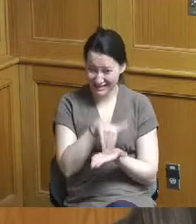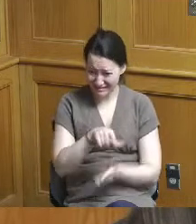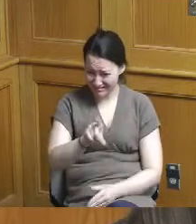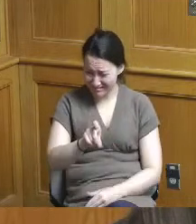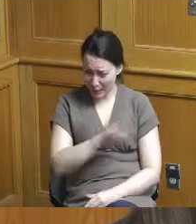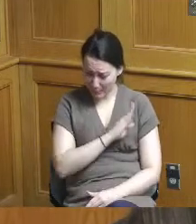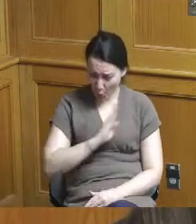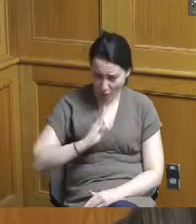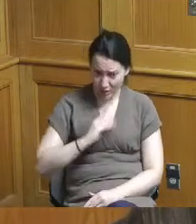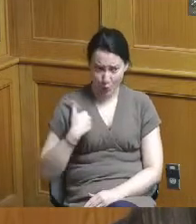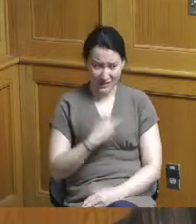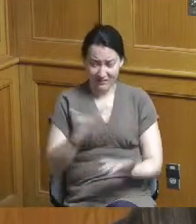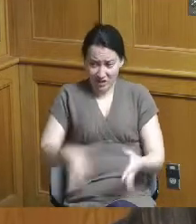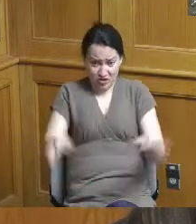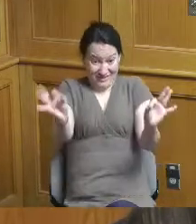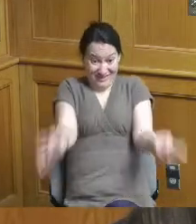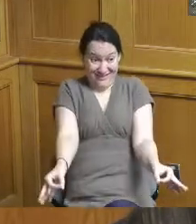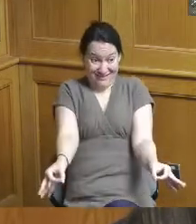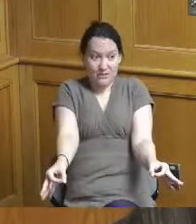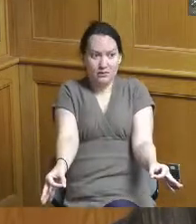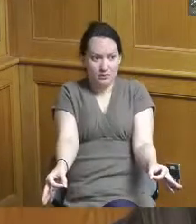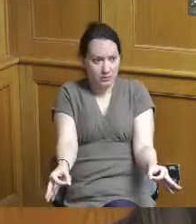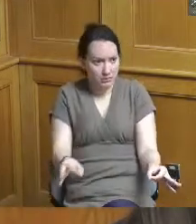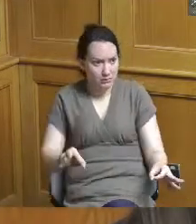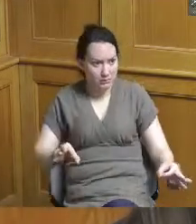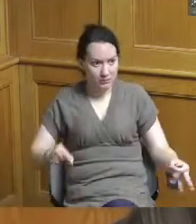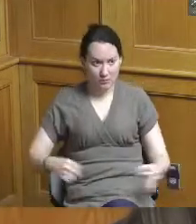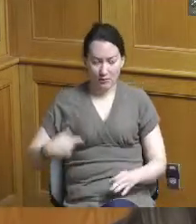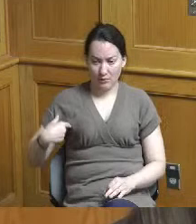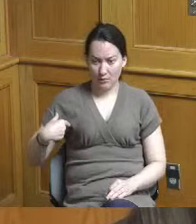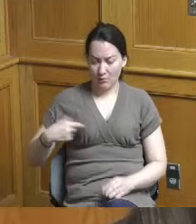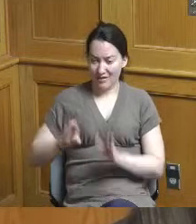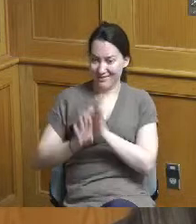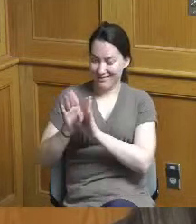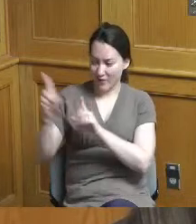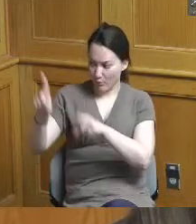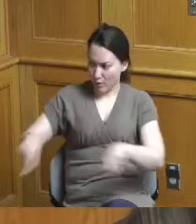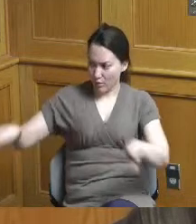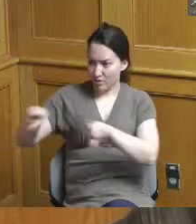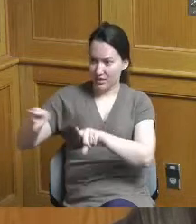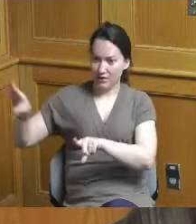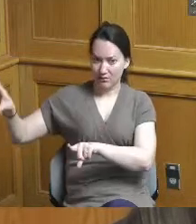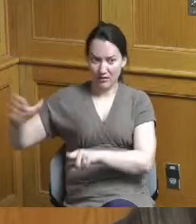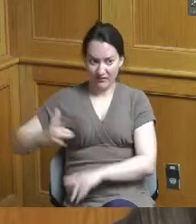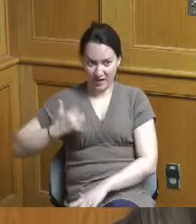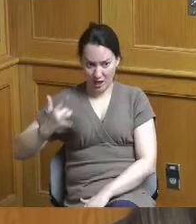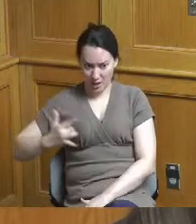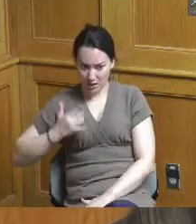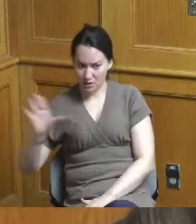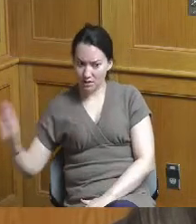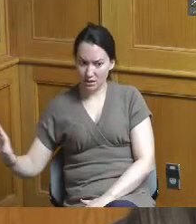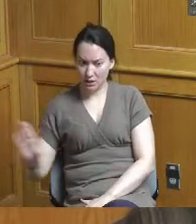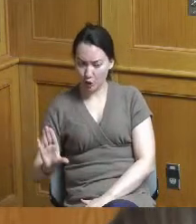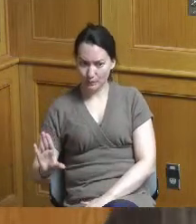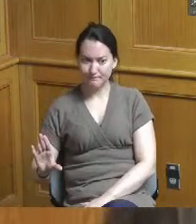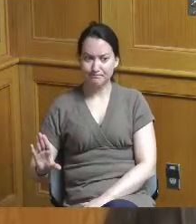board we've decided is that something that the developers feel as if if they developed